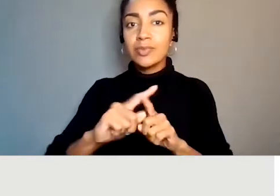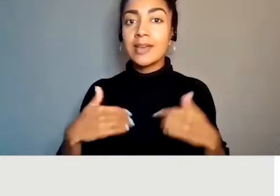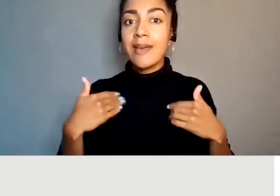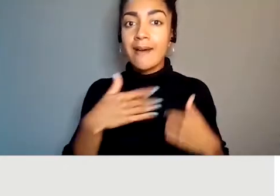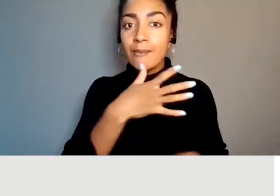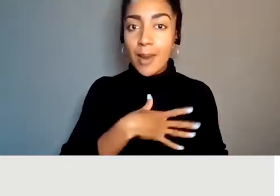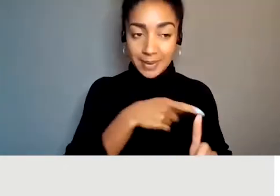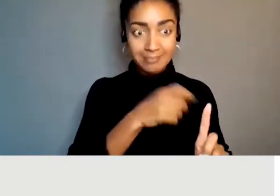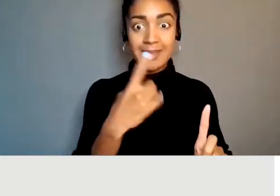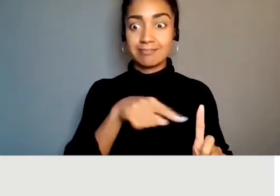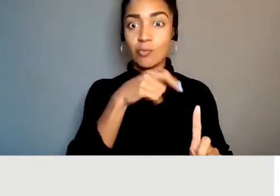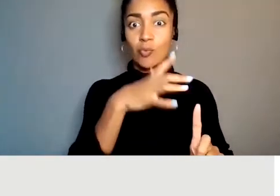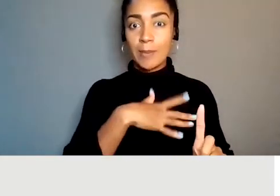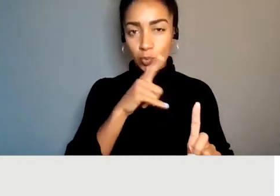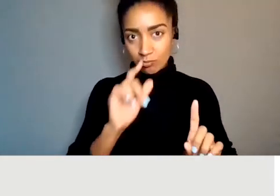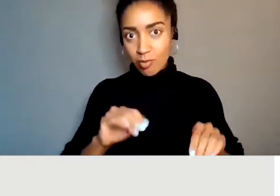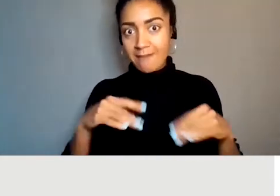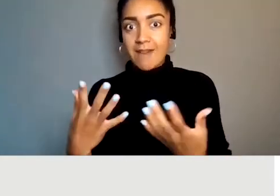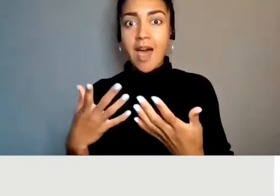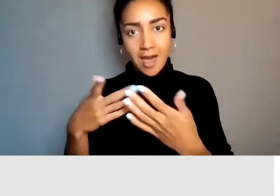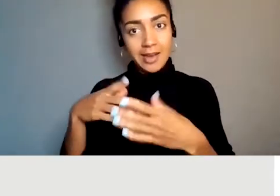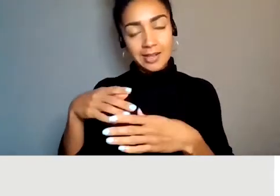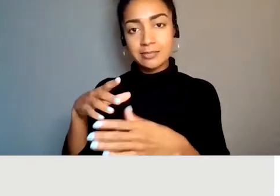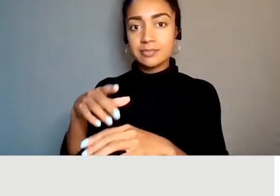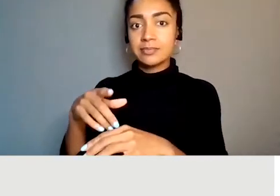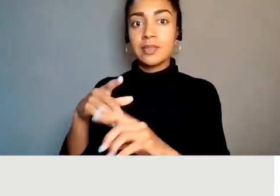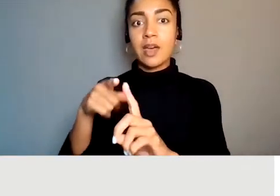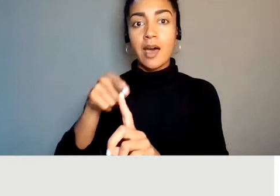AY also provided by 5,129 women with